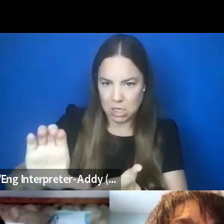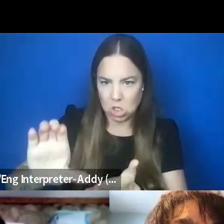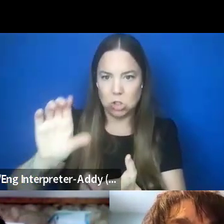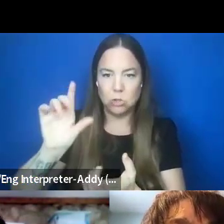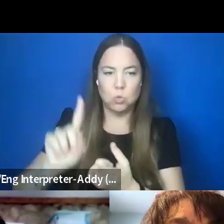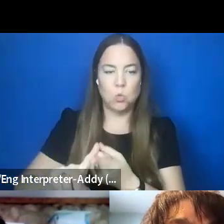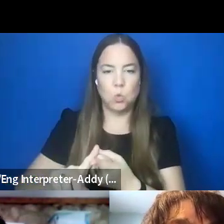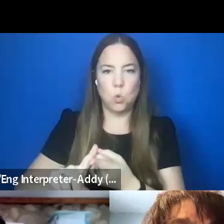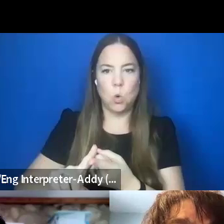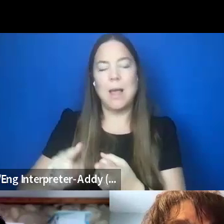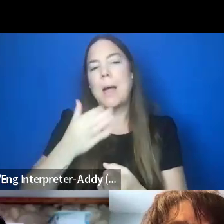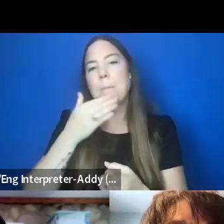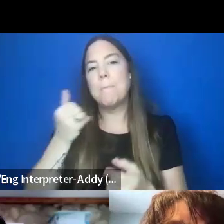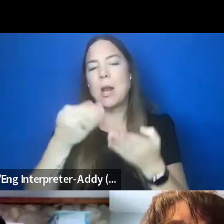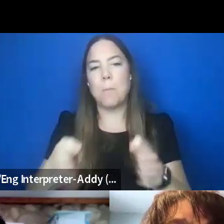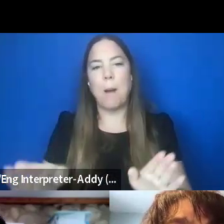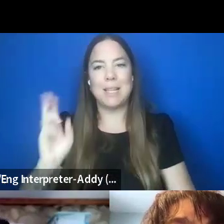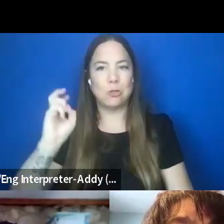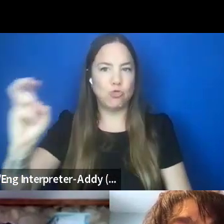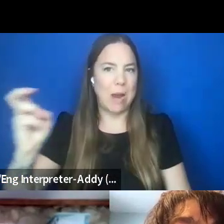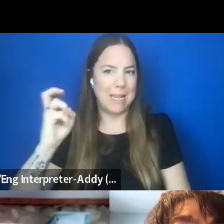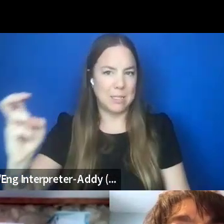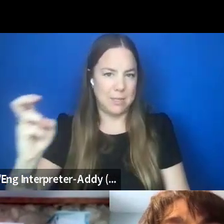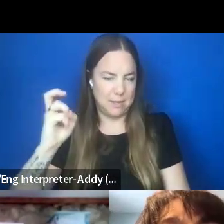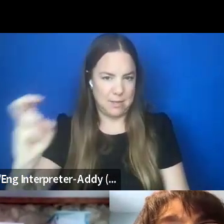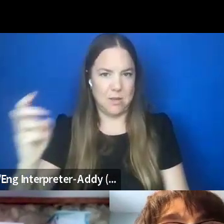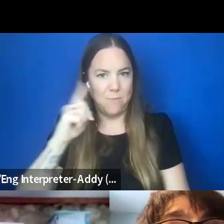Adeleigh Belyeu: better public transit across the State of Alabama. So